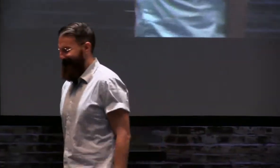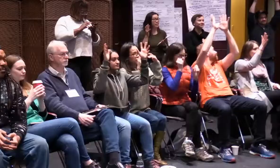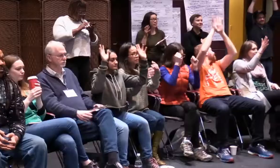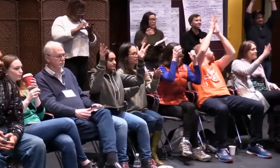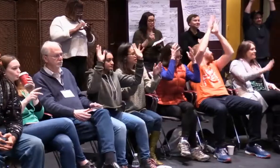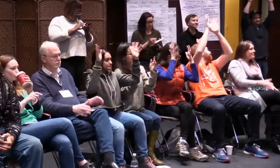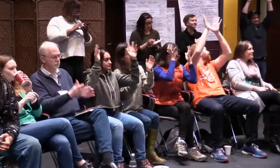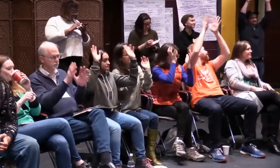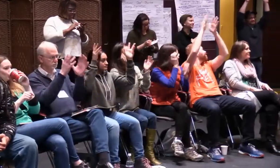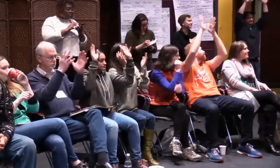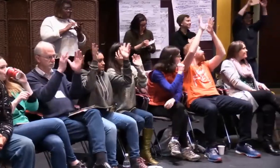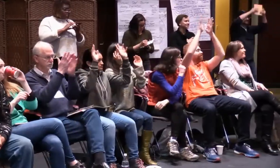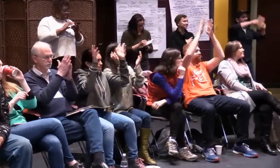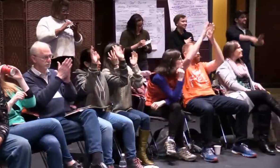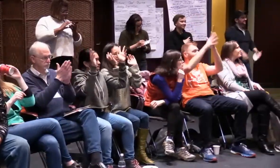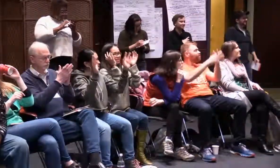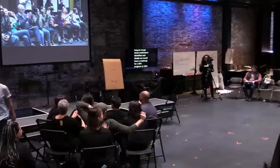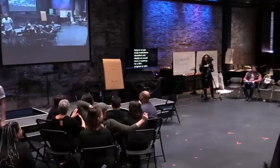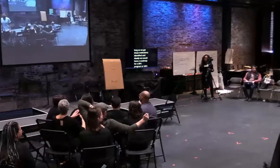By March 2020 and we are looking to recruit.